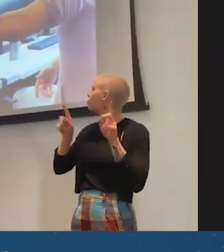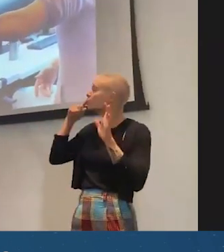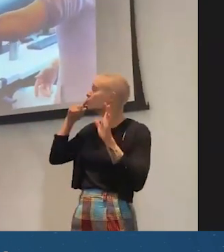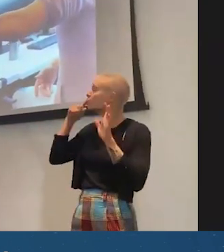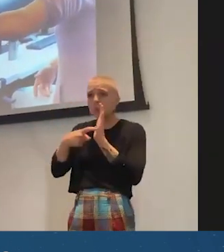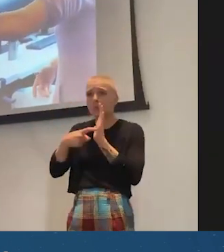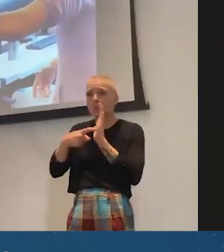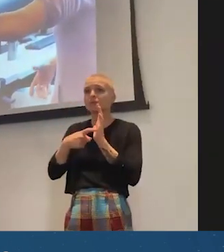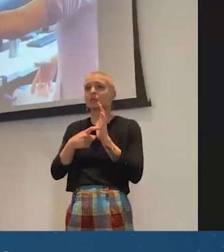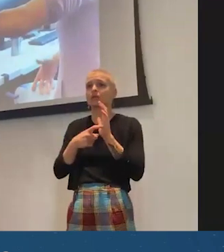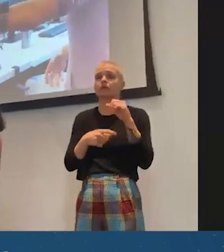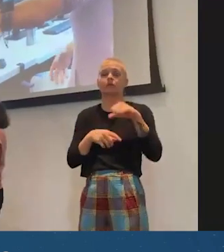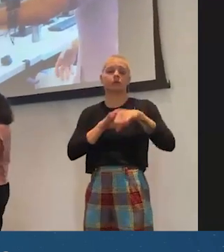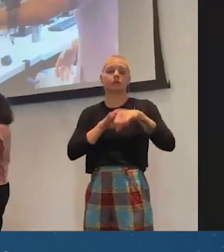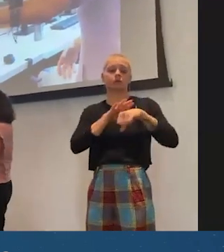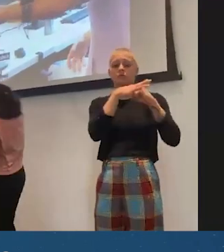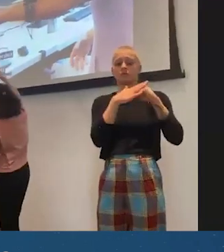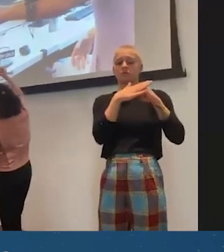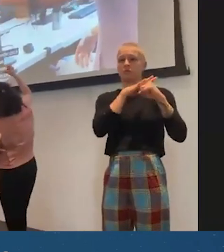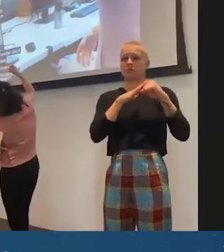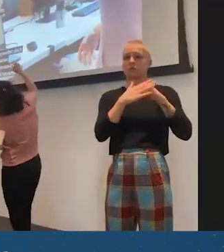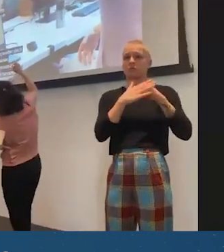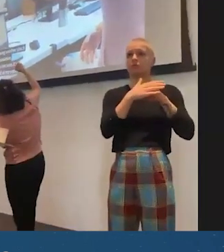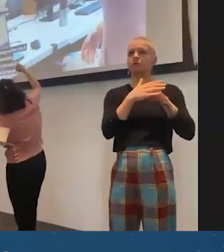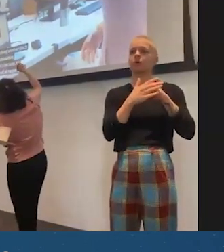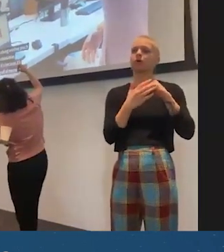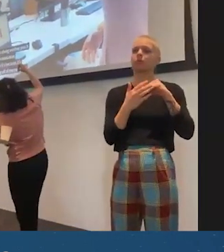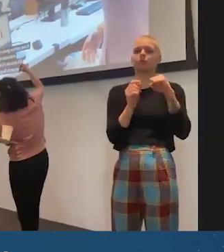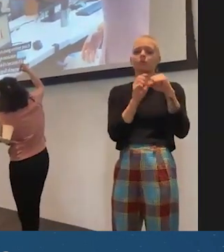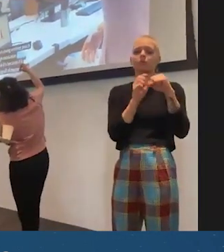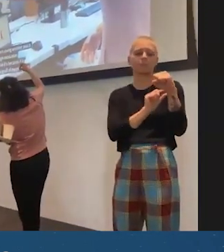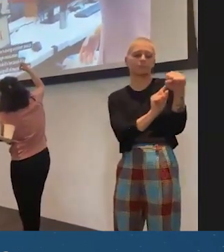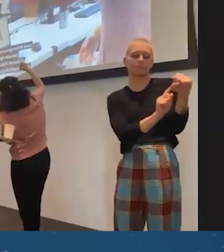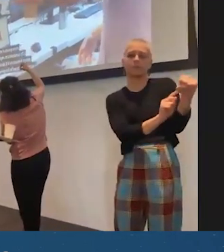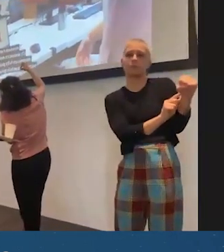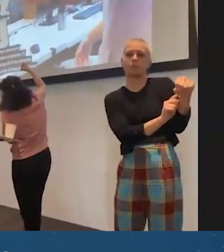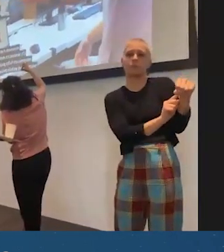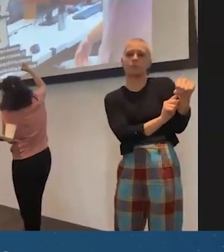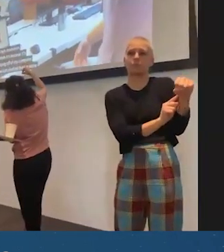in that part of his wrist area.